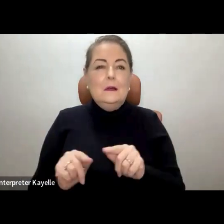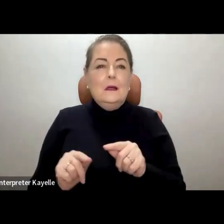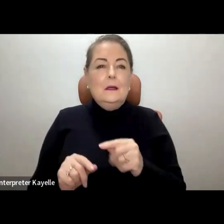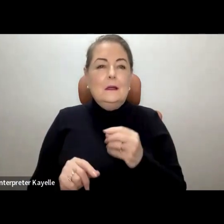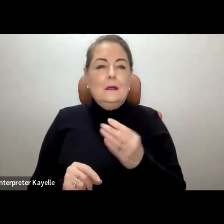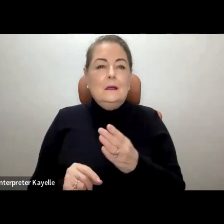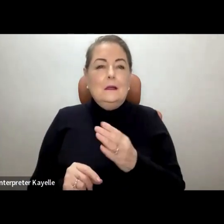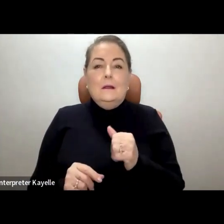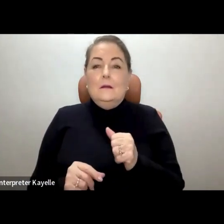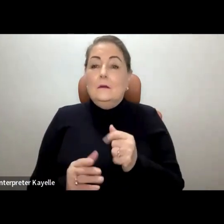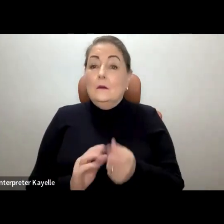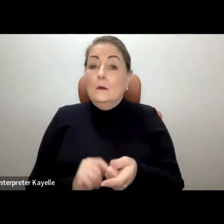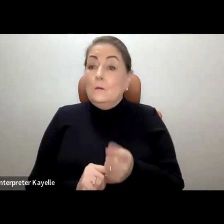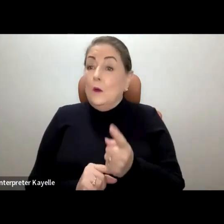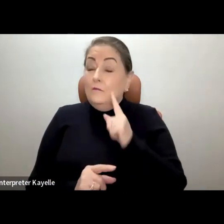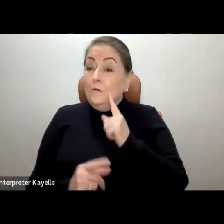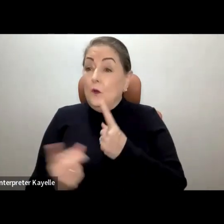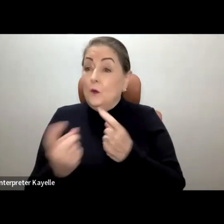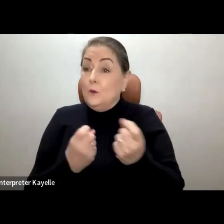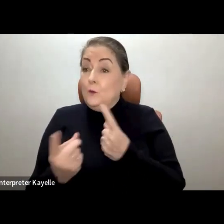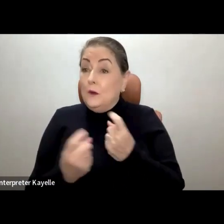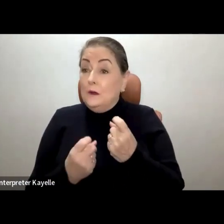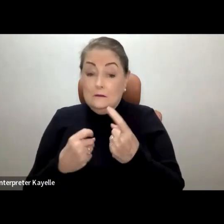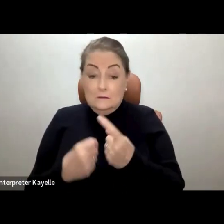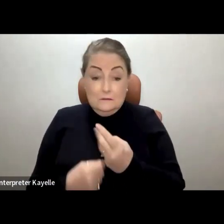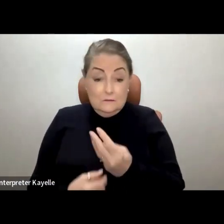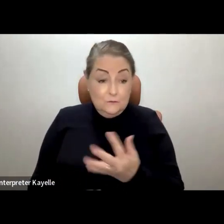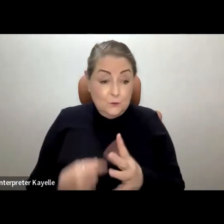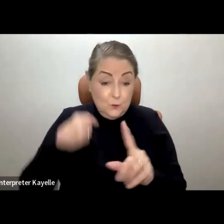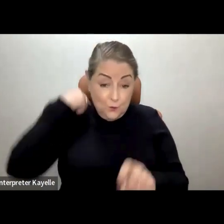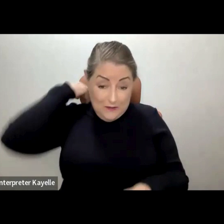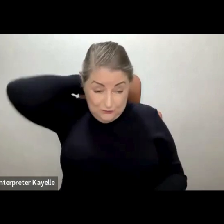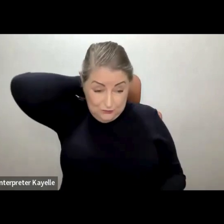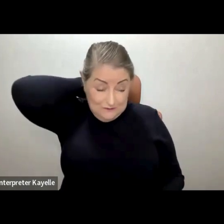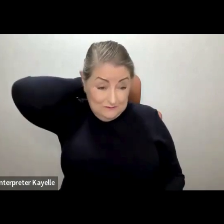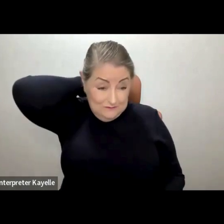questions. I saw a couple of questions came up, Tania?